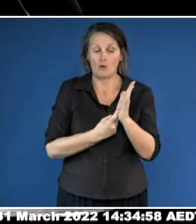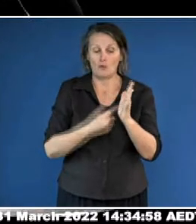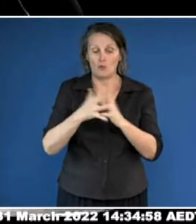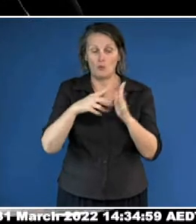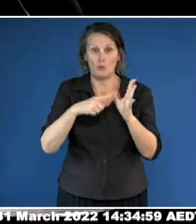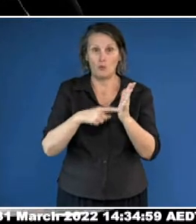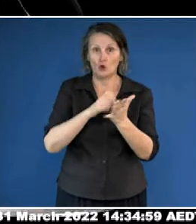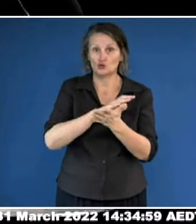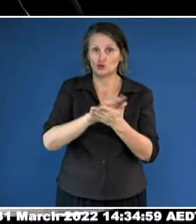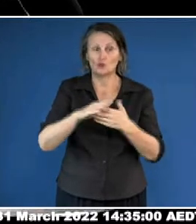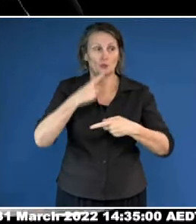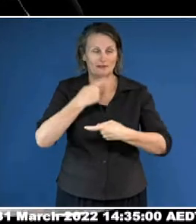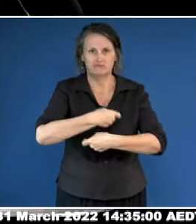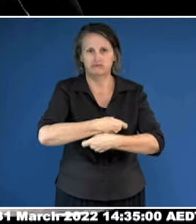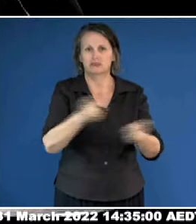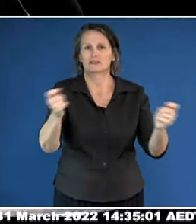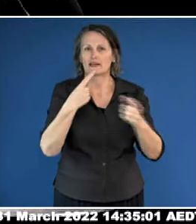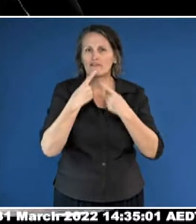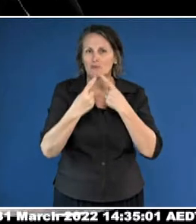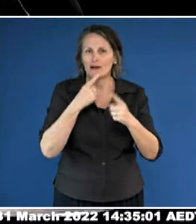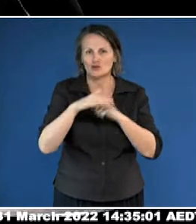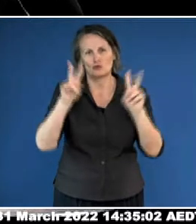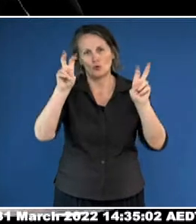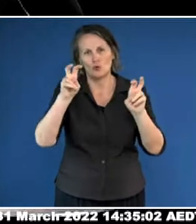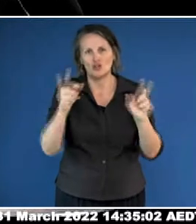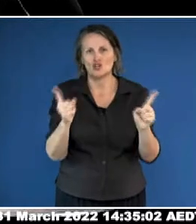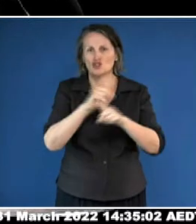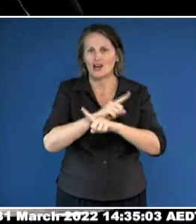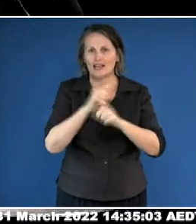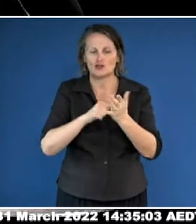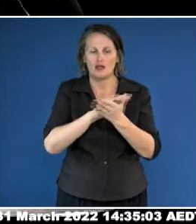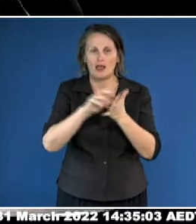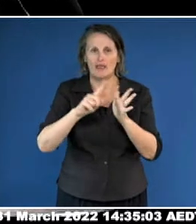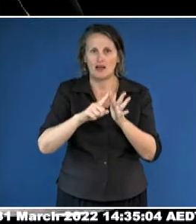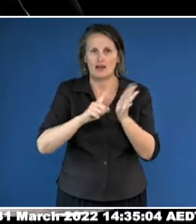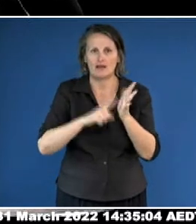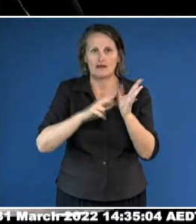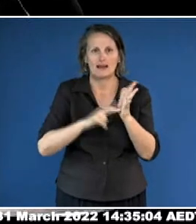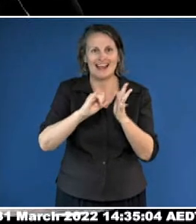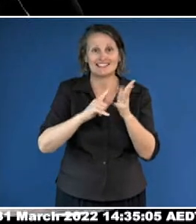part of consulting and contributing to, and that really unpacks that combination of the